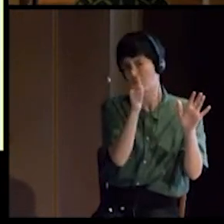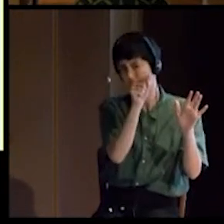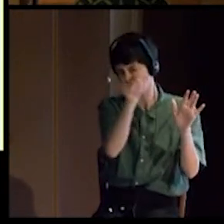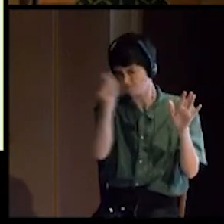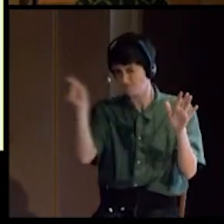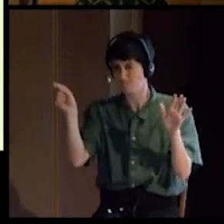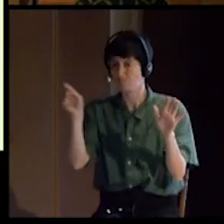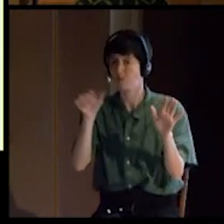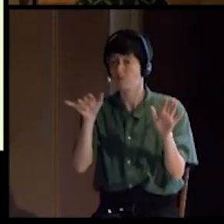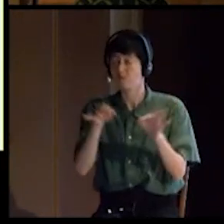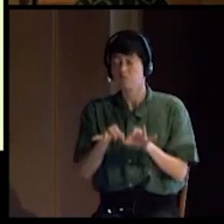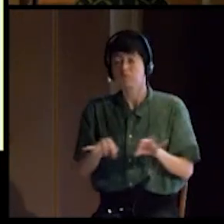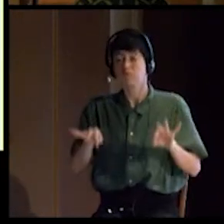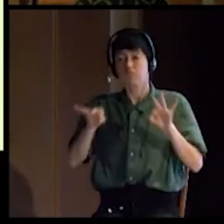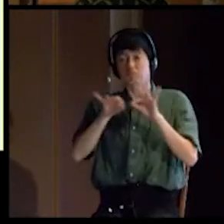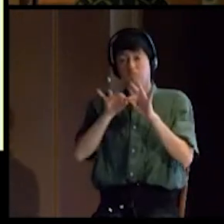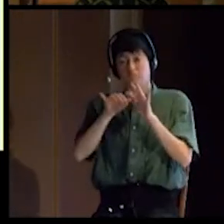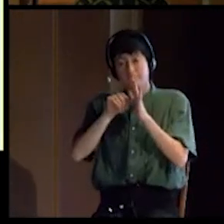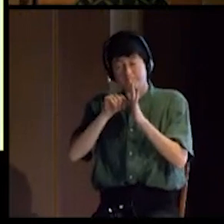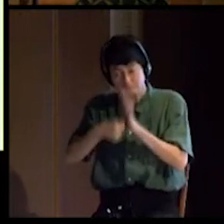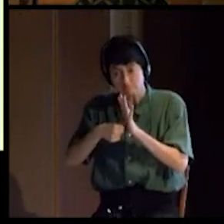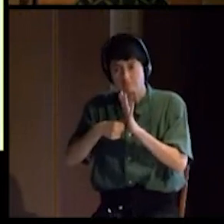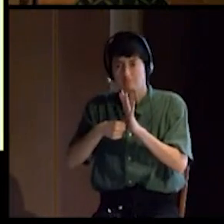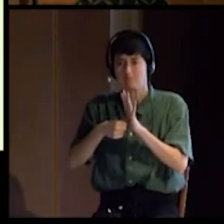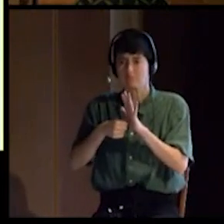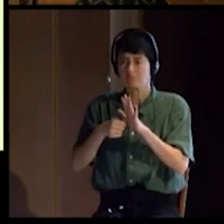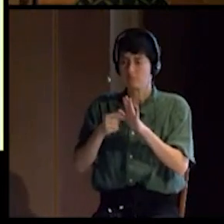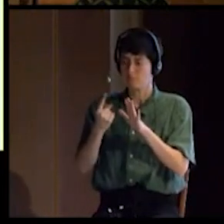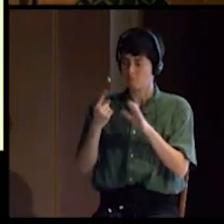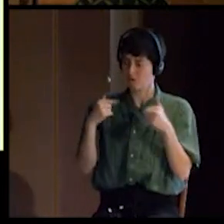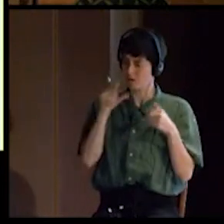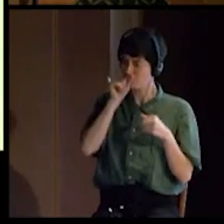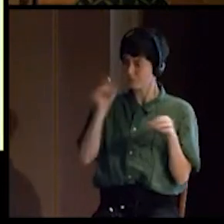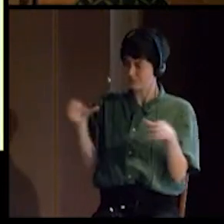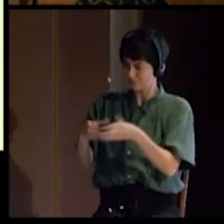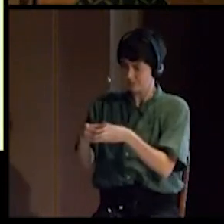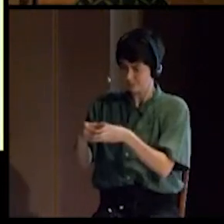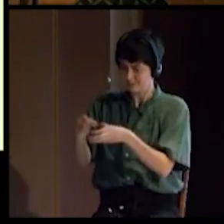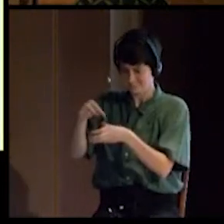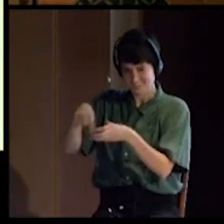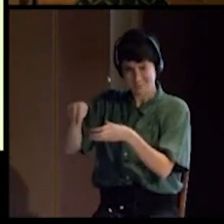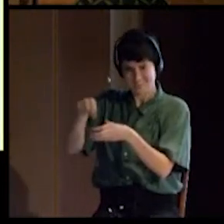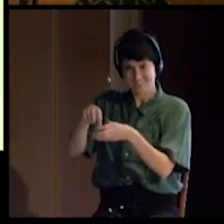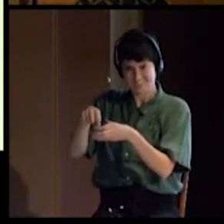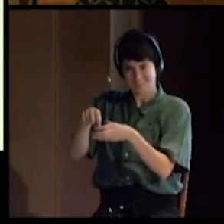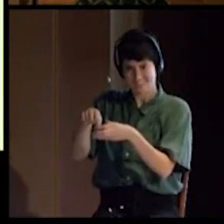So doing some comparative analyses for these Santa Martha wood-wrens